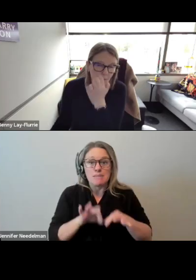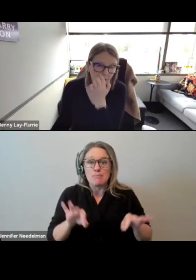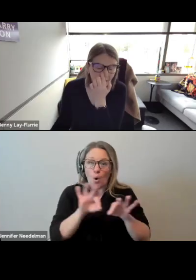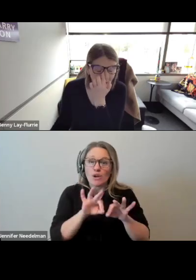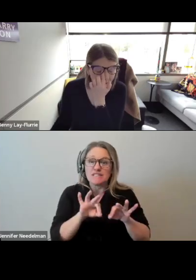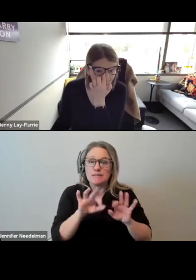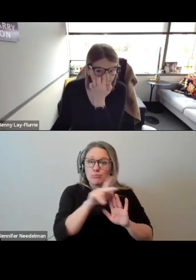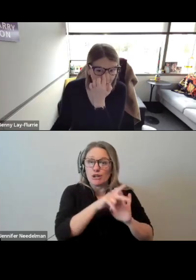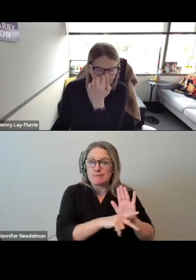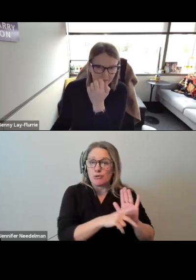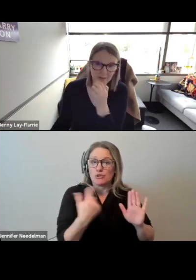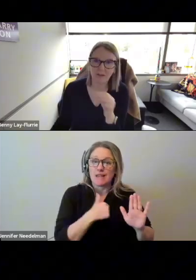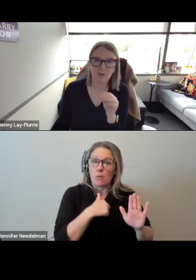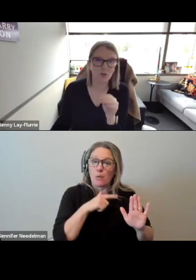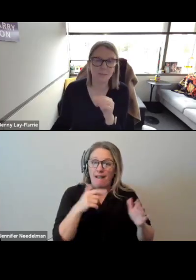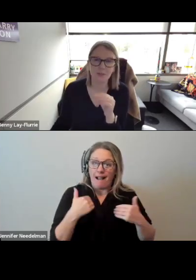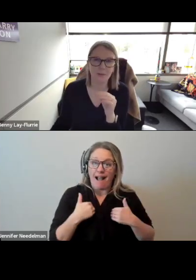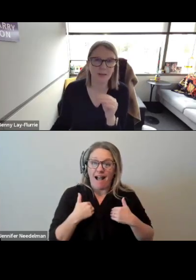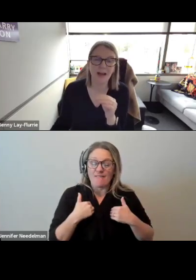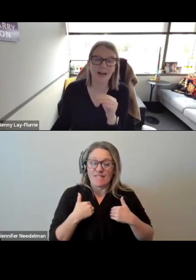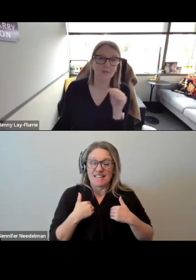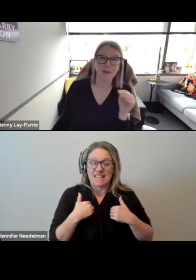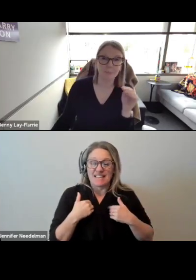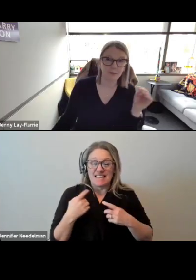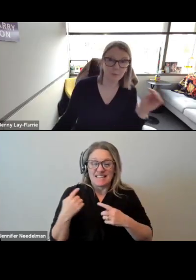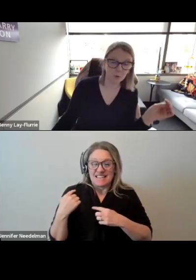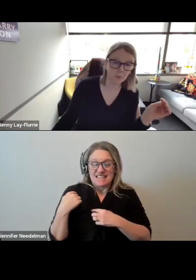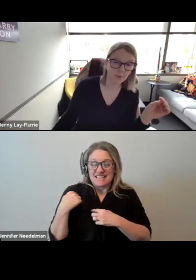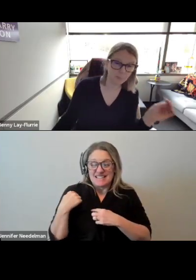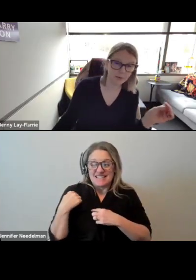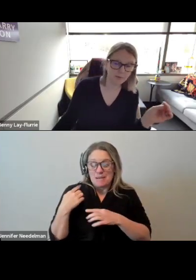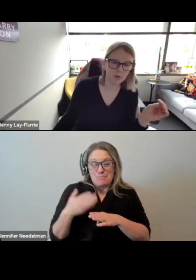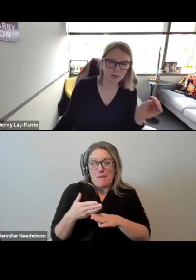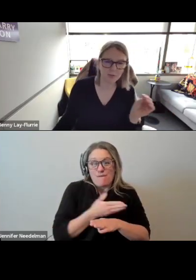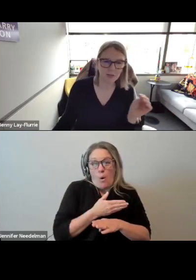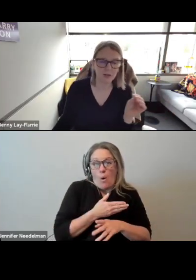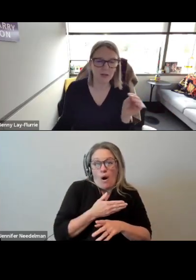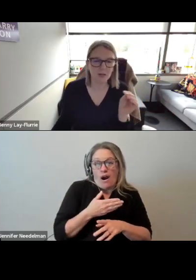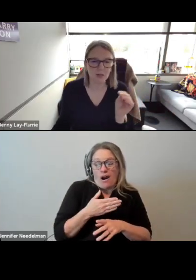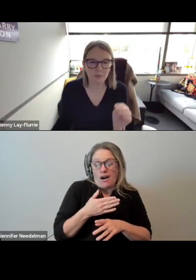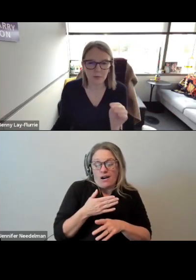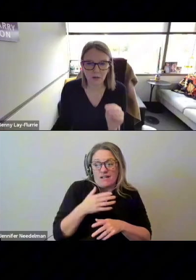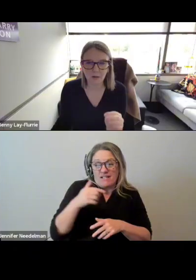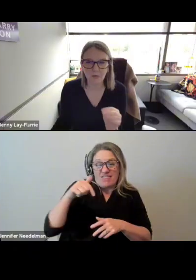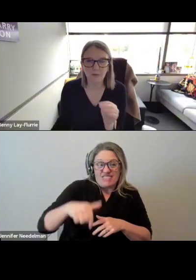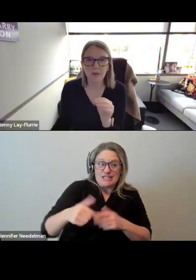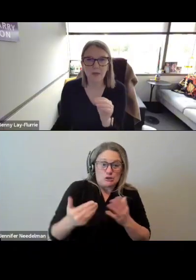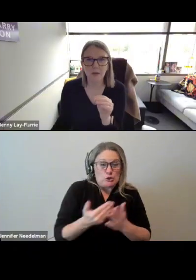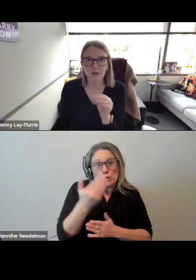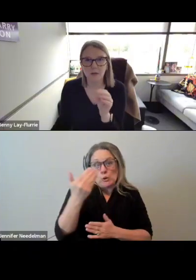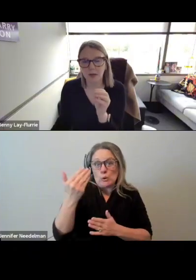that we have had right since this chapter began, in fact, before it with the previous chapter, to build inclusively